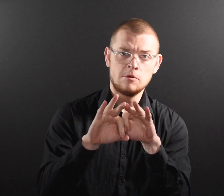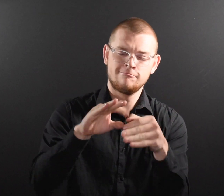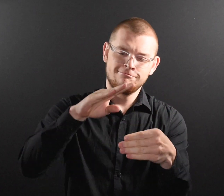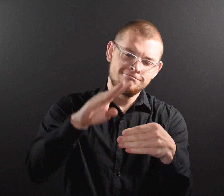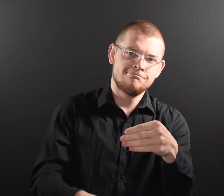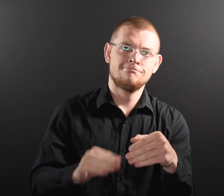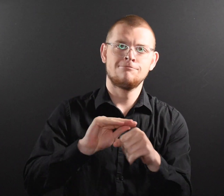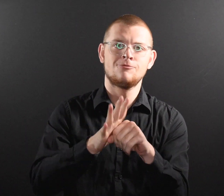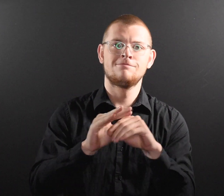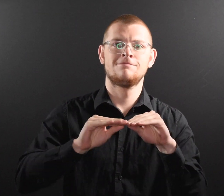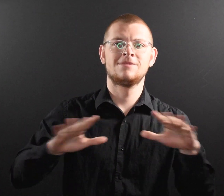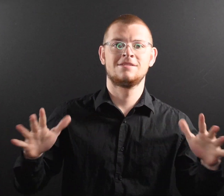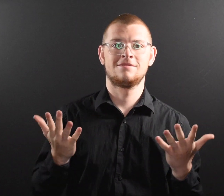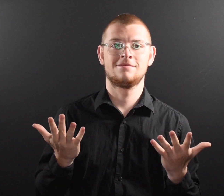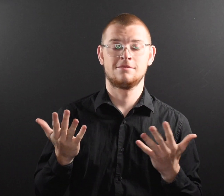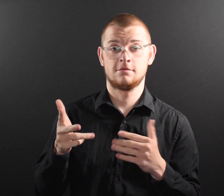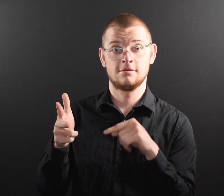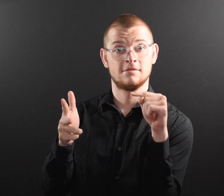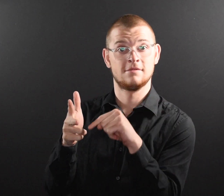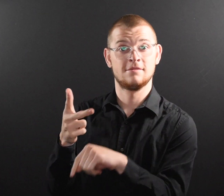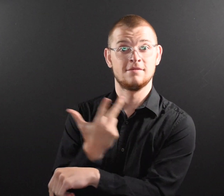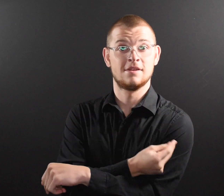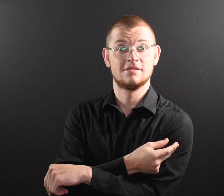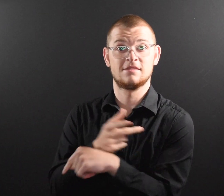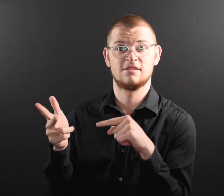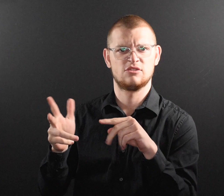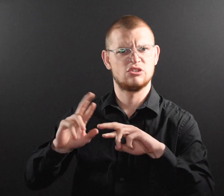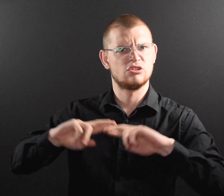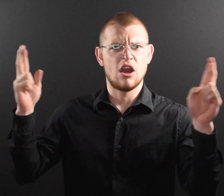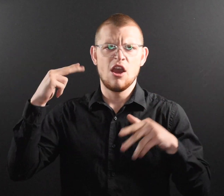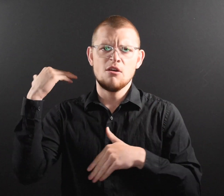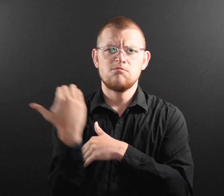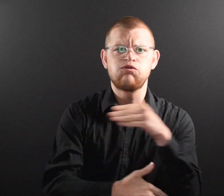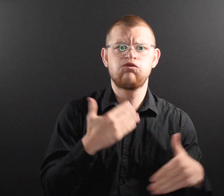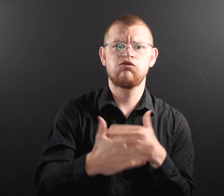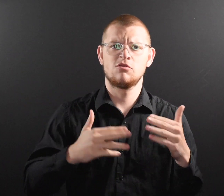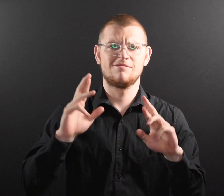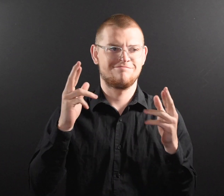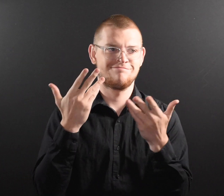ending the pandemic,” said Governor Tim Walz. “Our mobile vaccination units are ready to roll